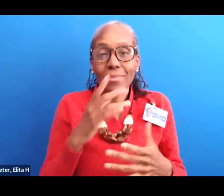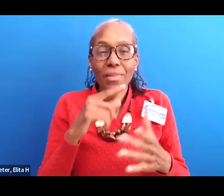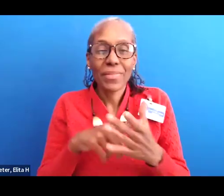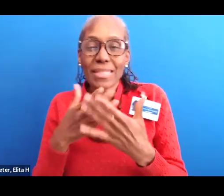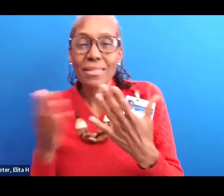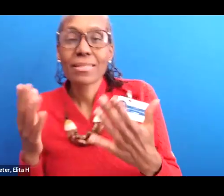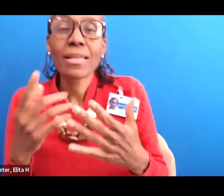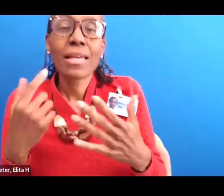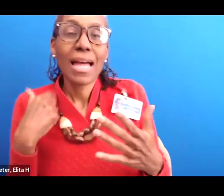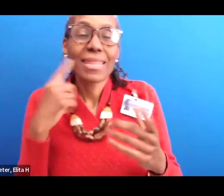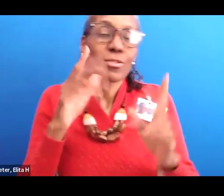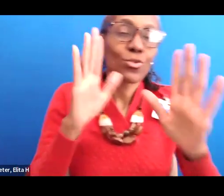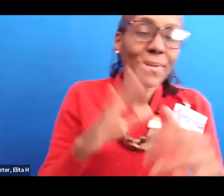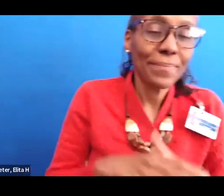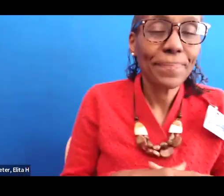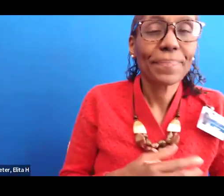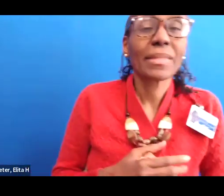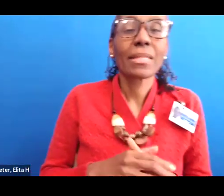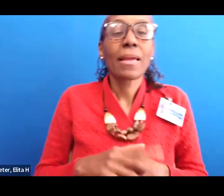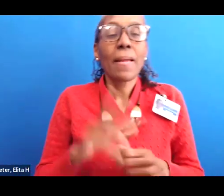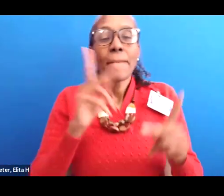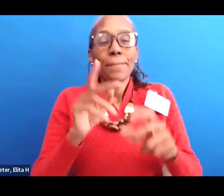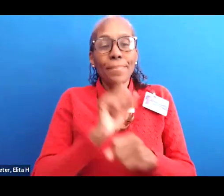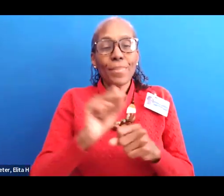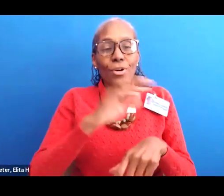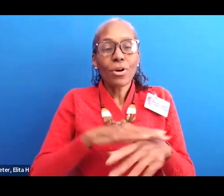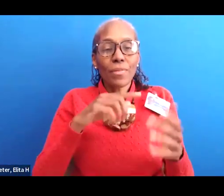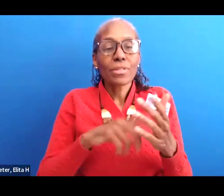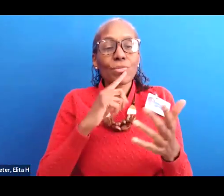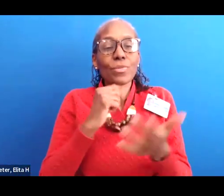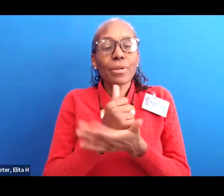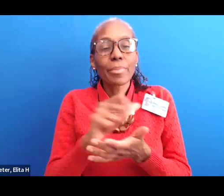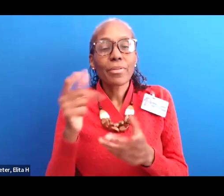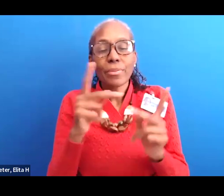I think it's just wonderful that people worked on this and are really helping other people. I love it.